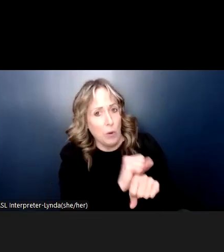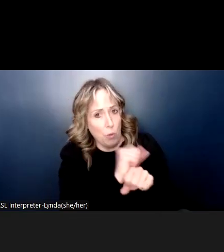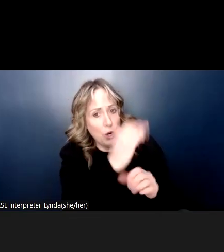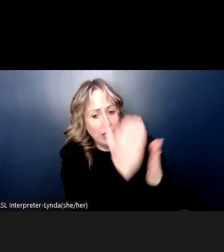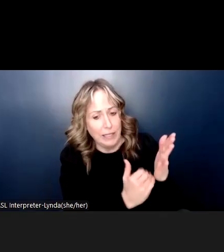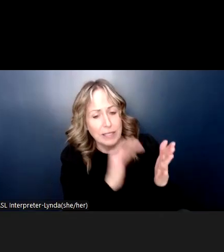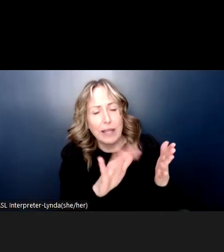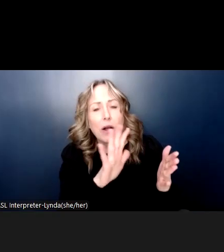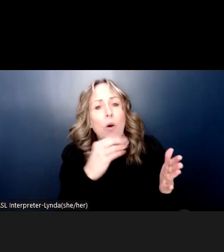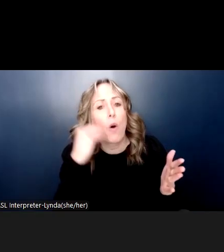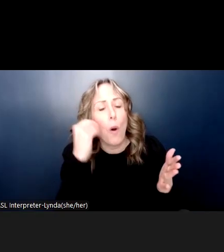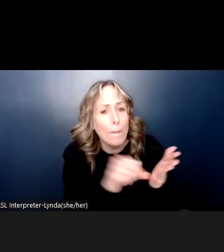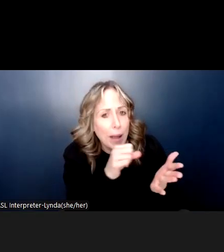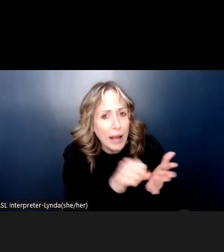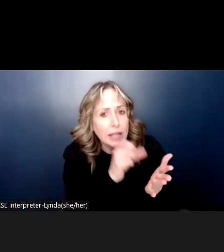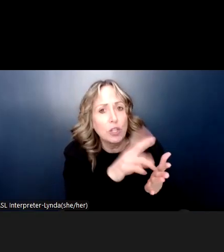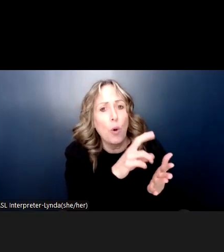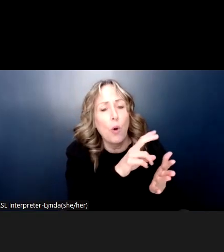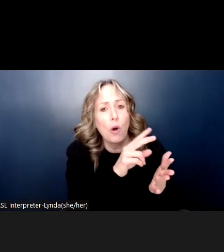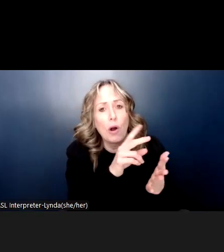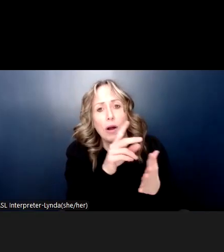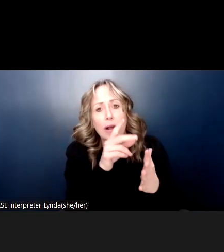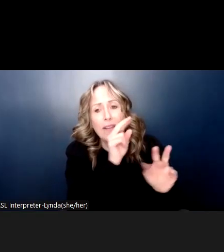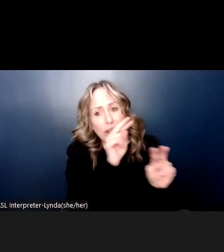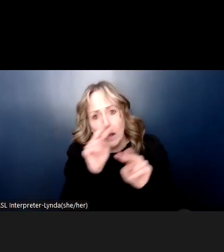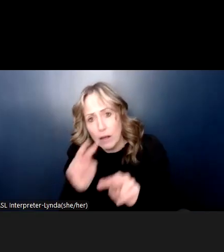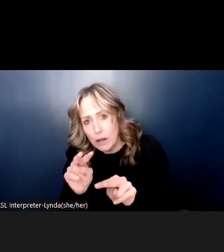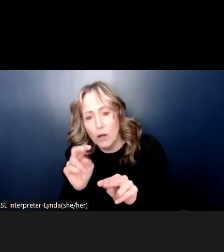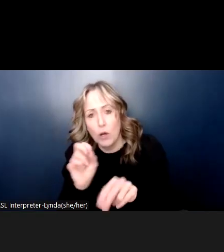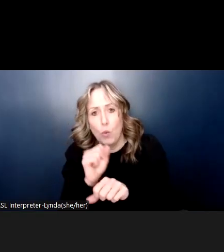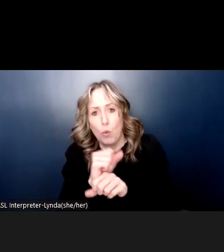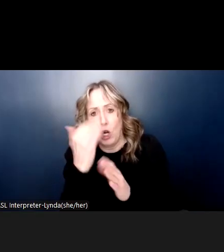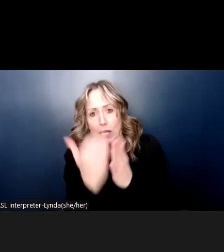Or if they navigated to the work list through the widgets on the top.